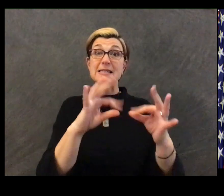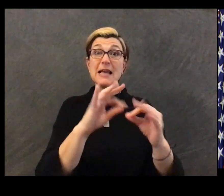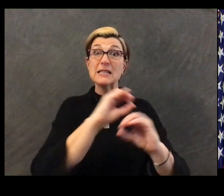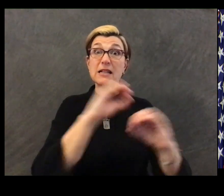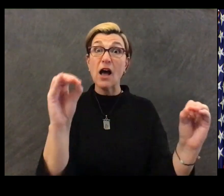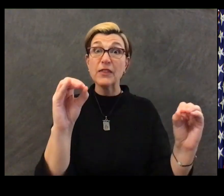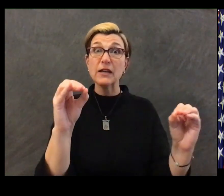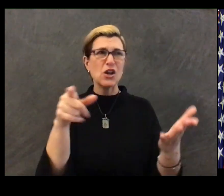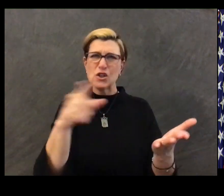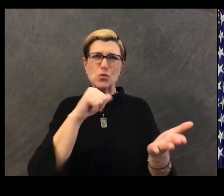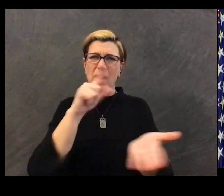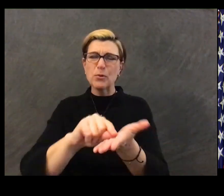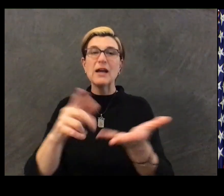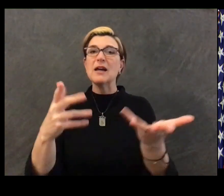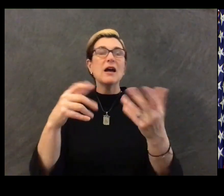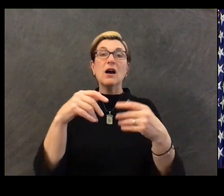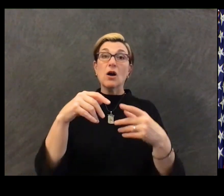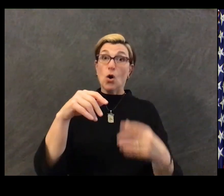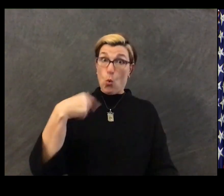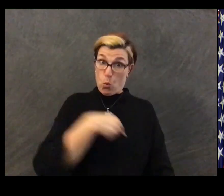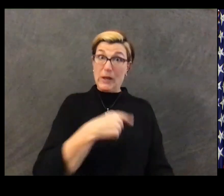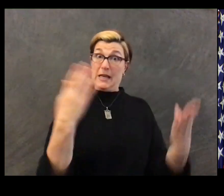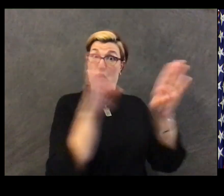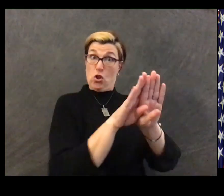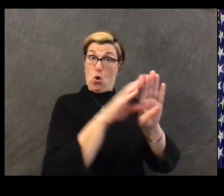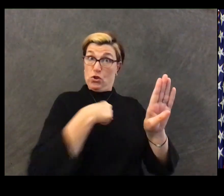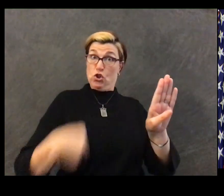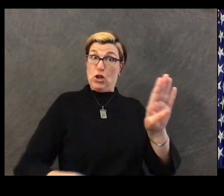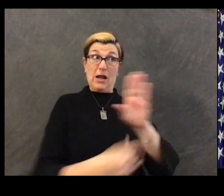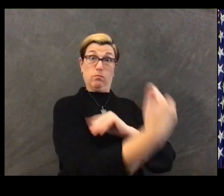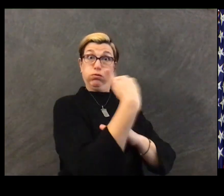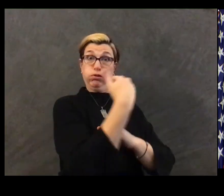nobody's ever seen when you saw the chart and we were at the top of the list